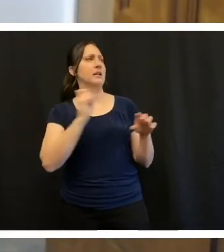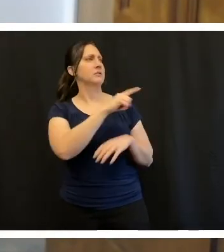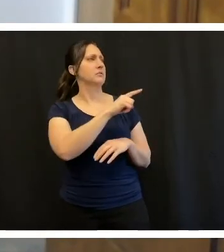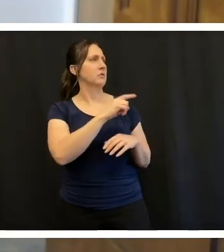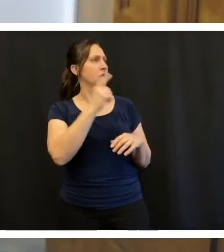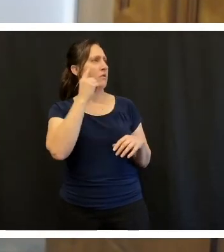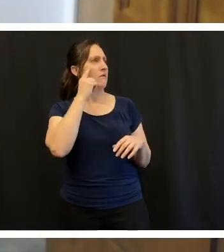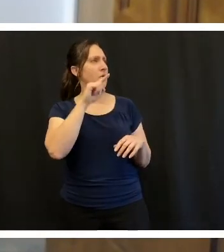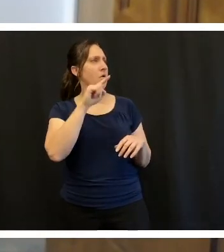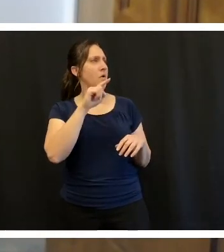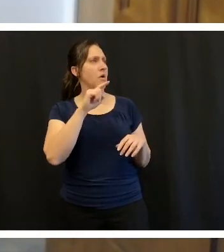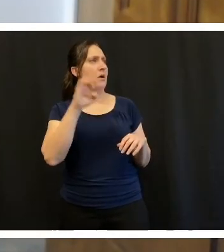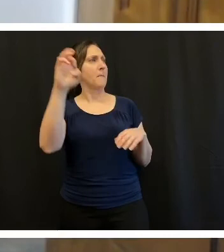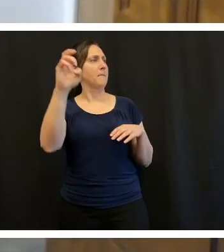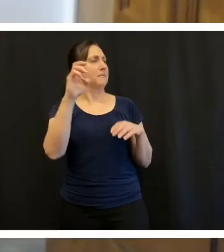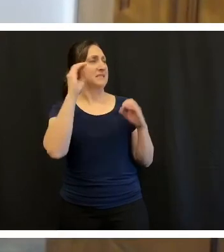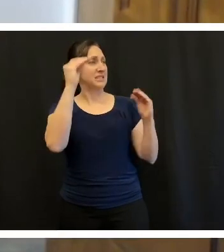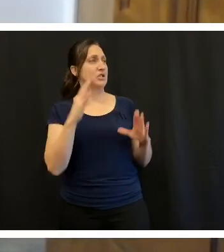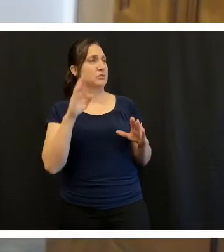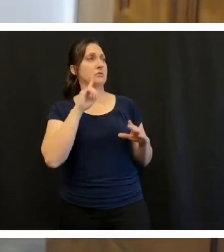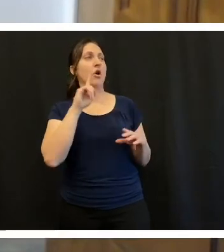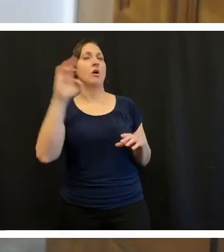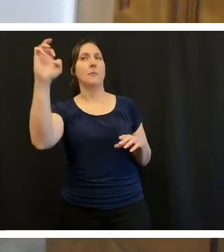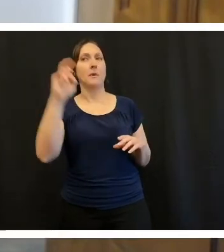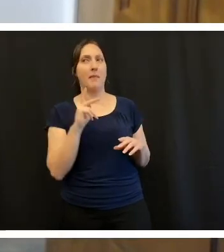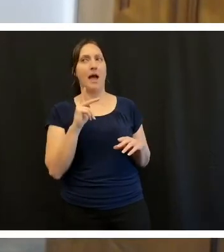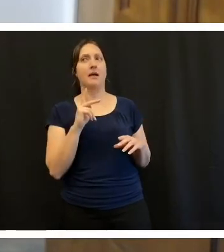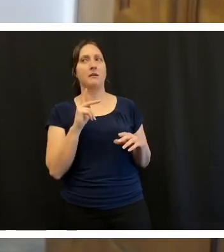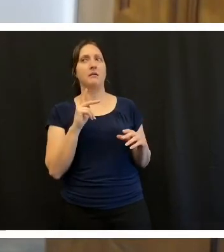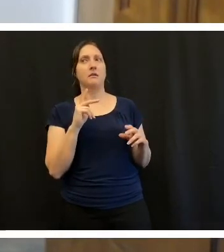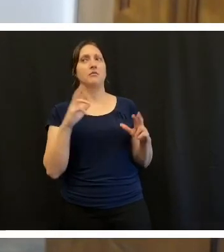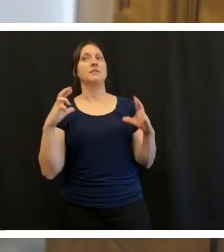"with the online education effort?" Thoughts?